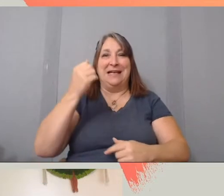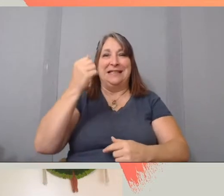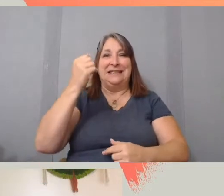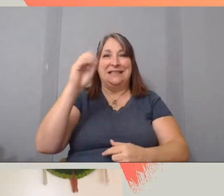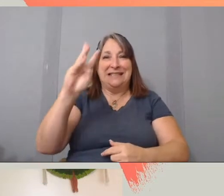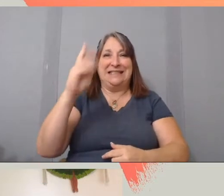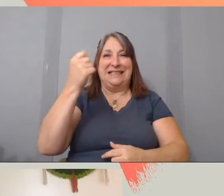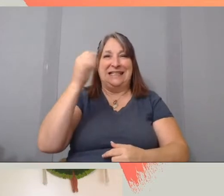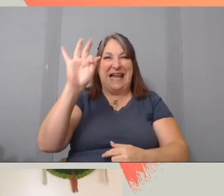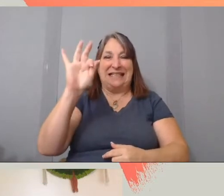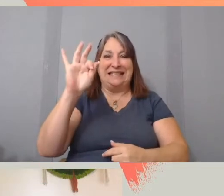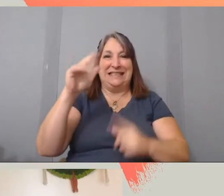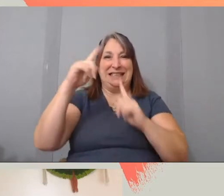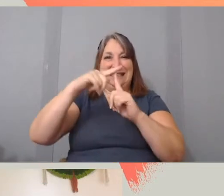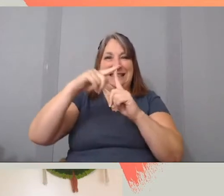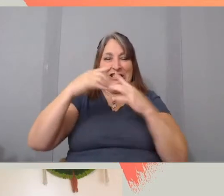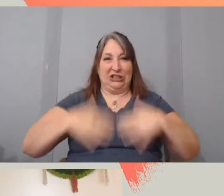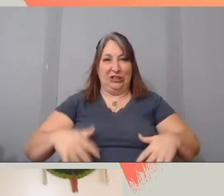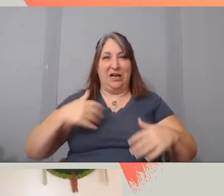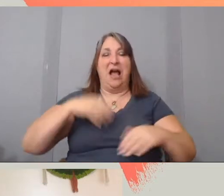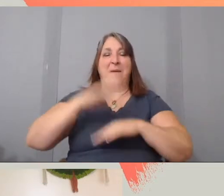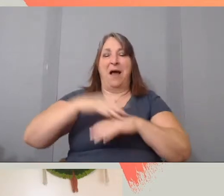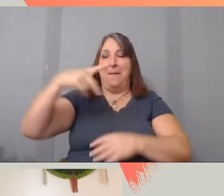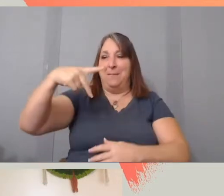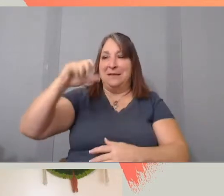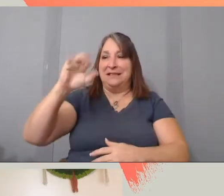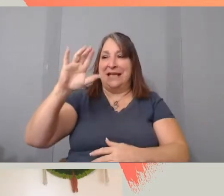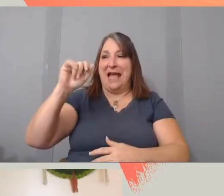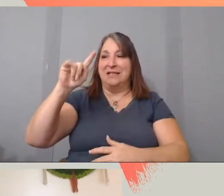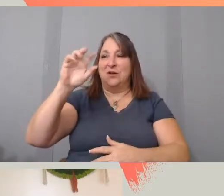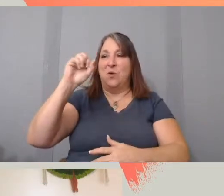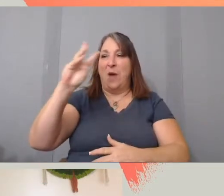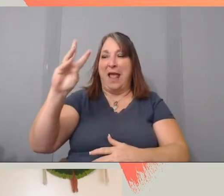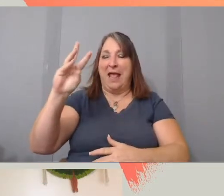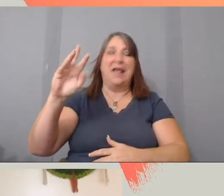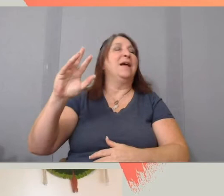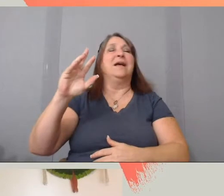I am on Piscataway land in the DC area.